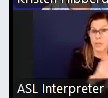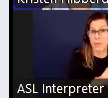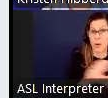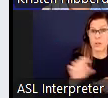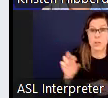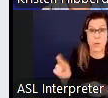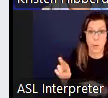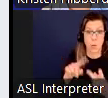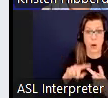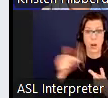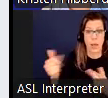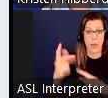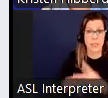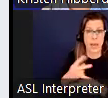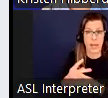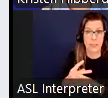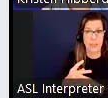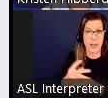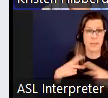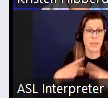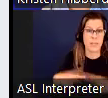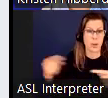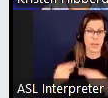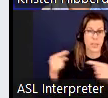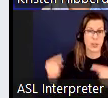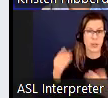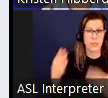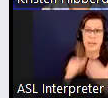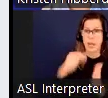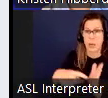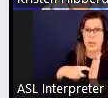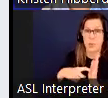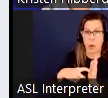other types of physical injury that may not actually require use of physical force.